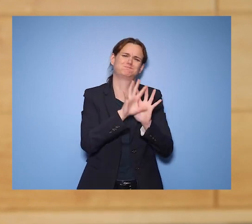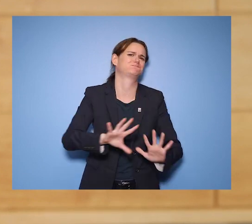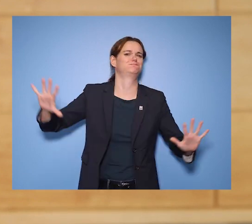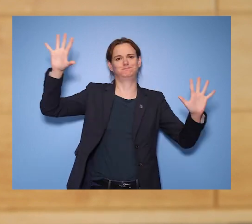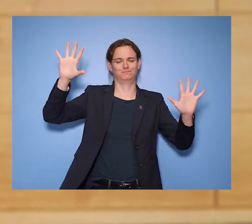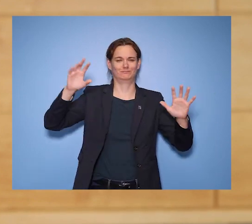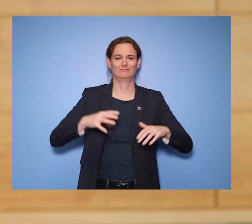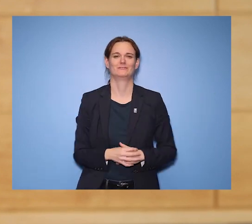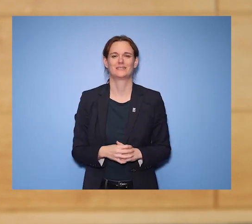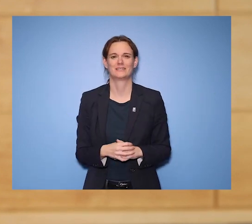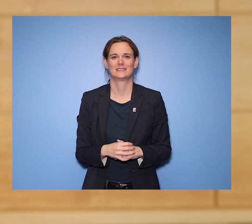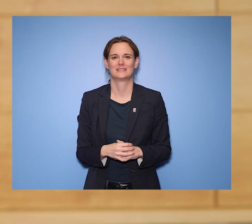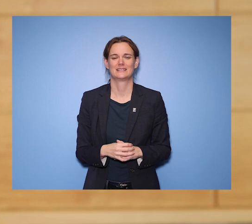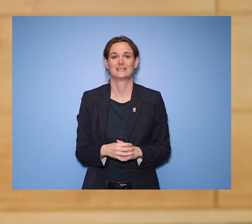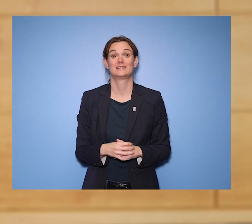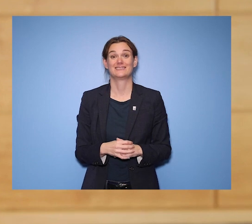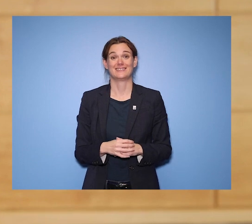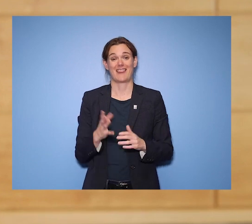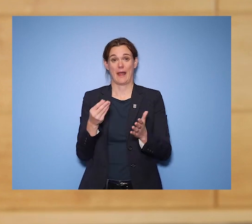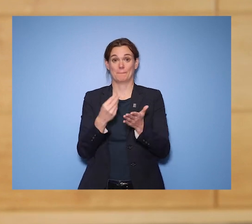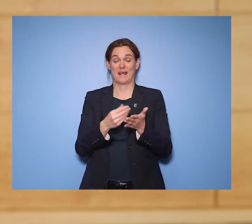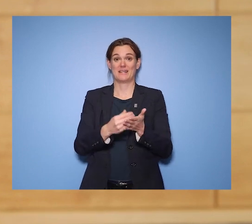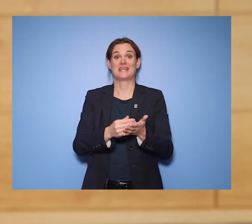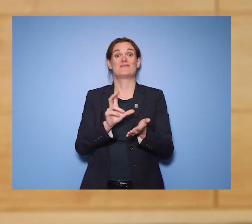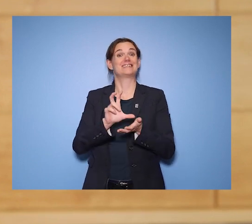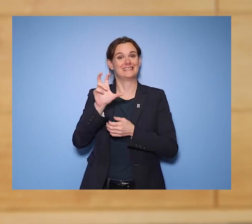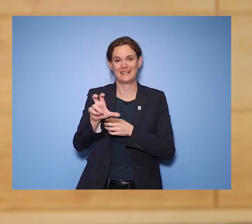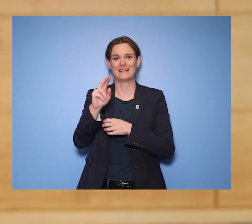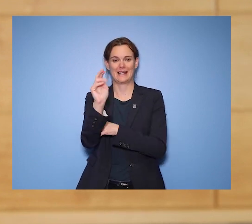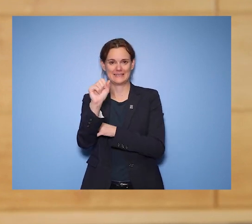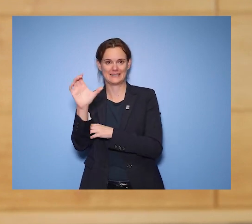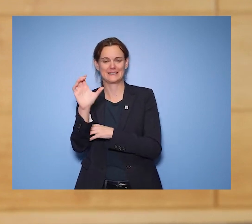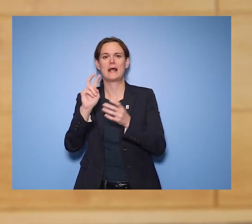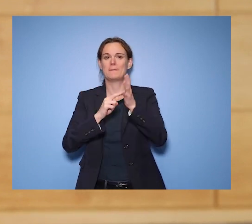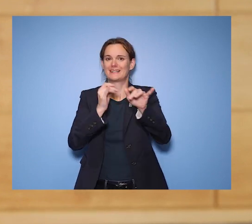across the entire province. This investment allowed us to not only renovate campuses but